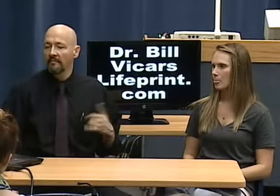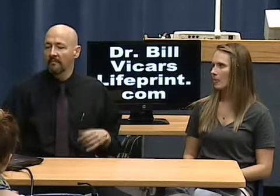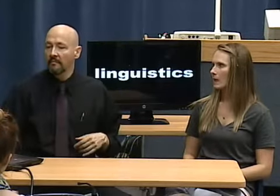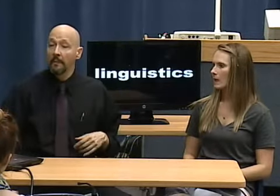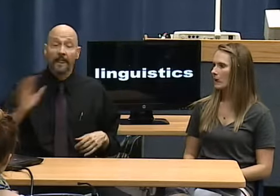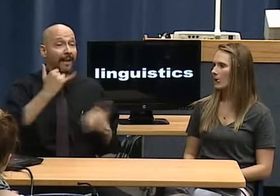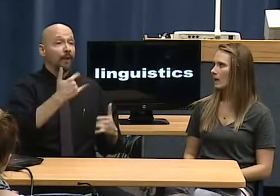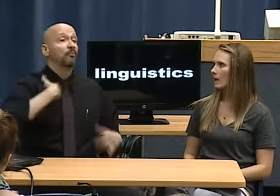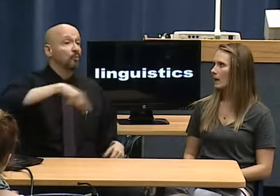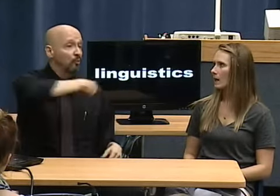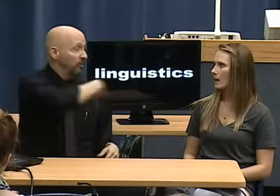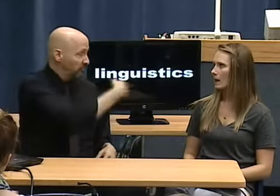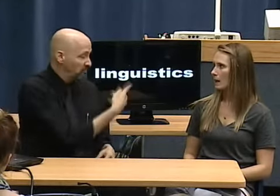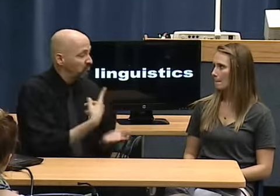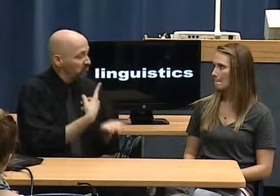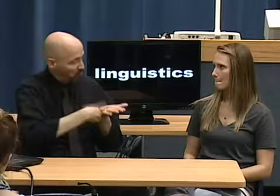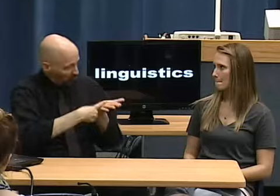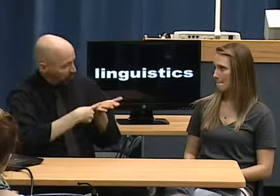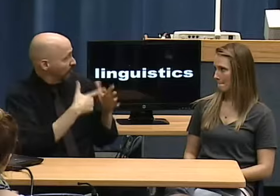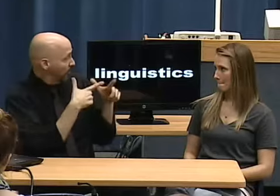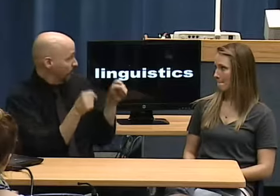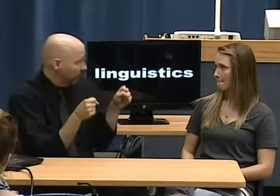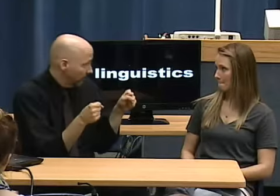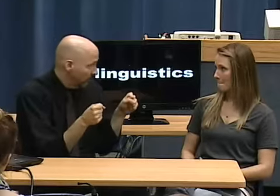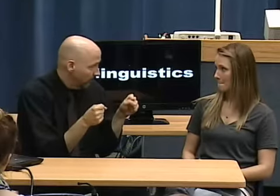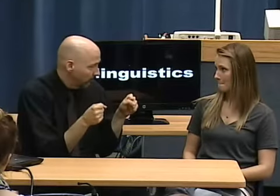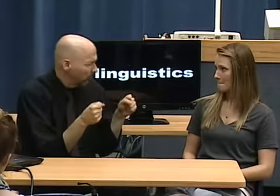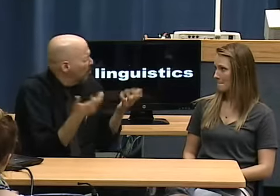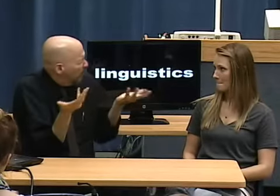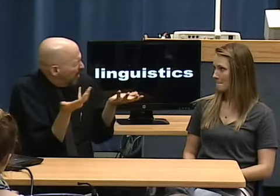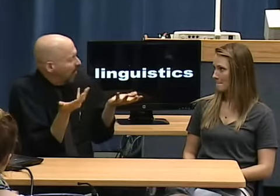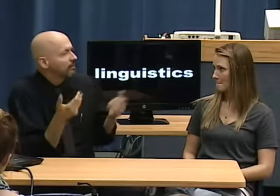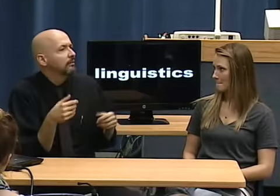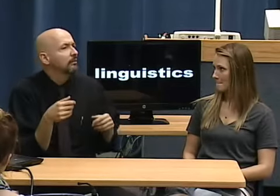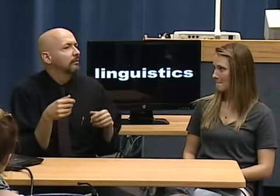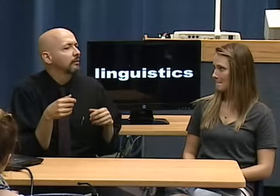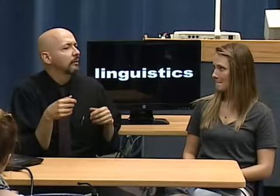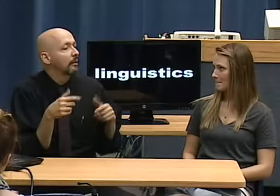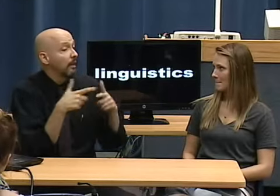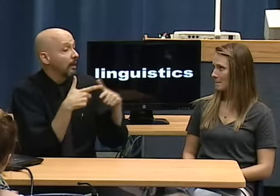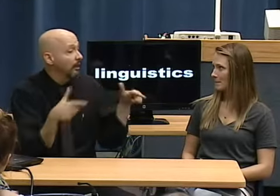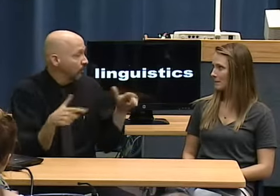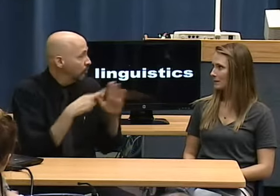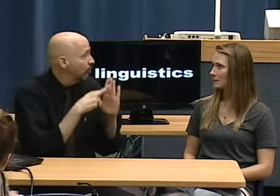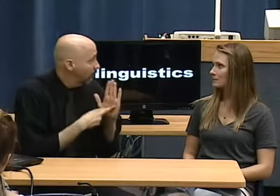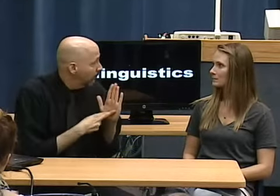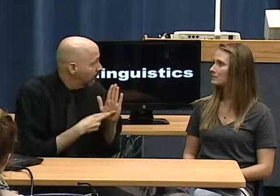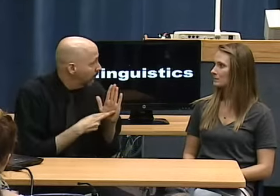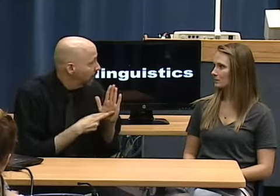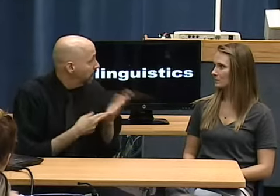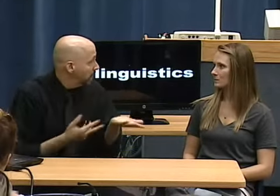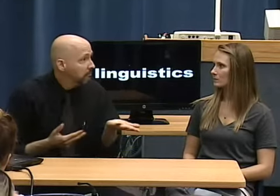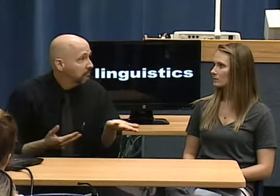Now... All of you and the two of us are going to discuss linguistics. What is it? Language rules